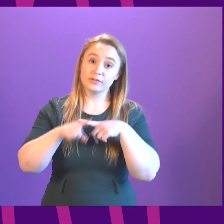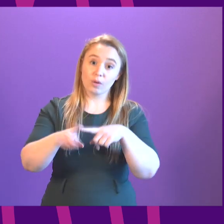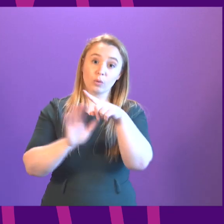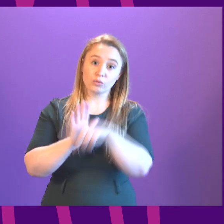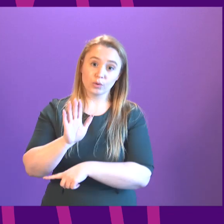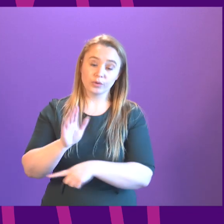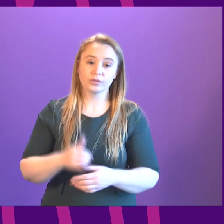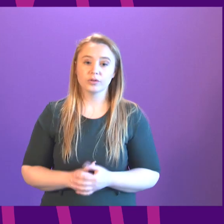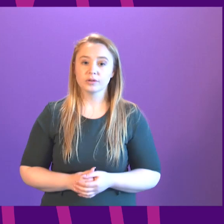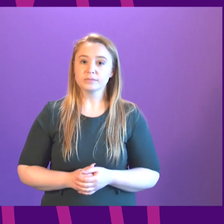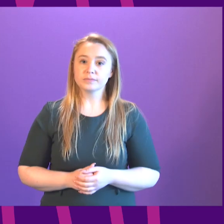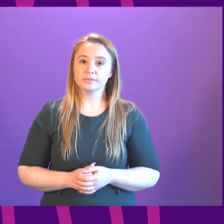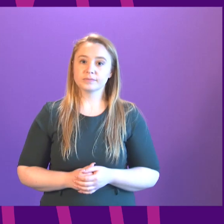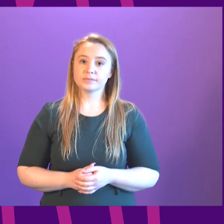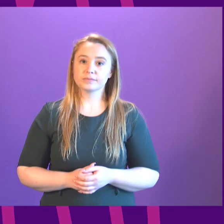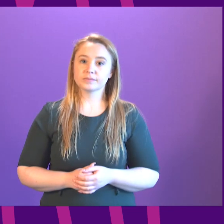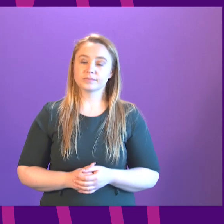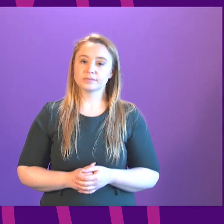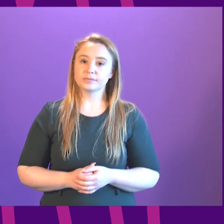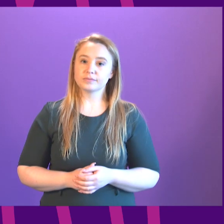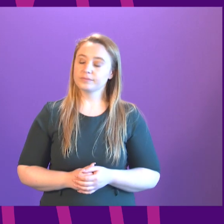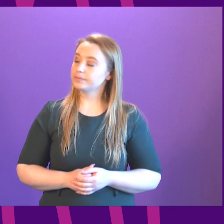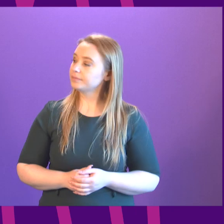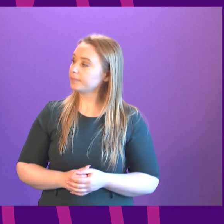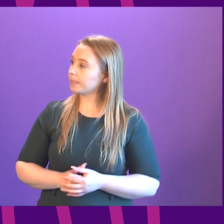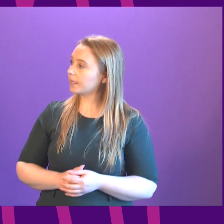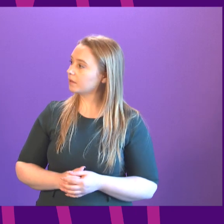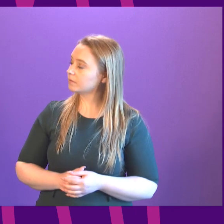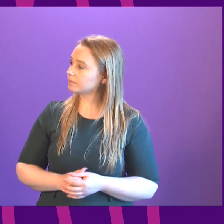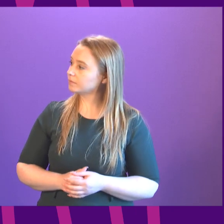Jamie Halcro Johnston (Highlands and Islands) (Con):